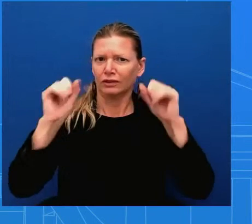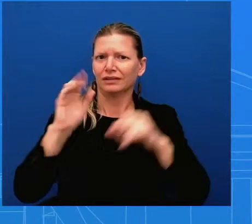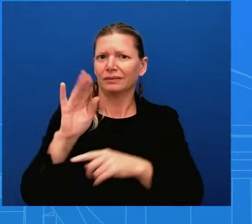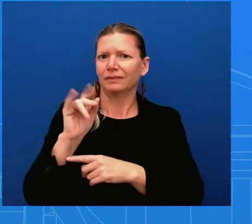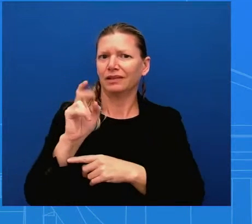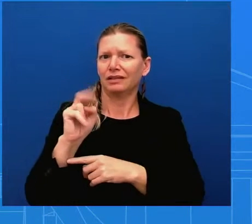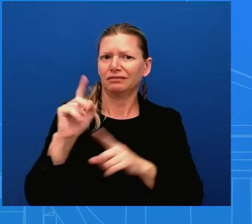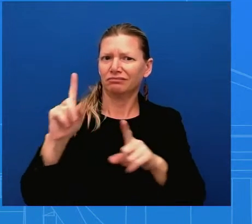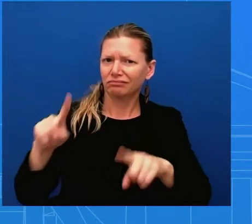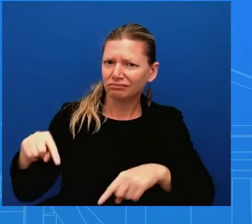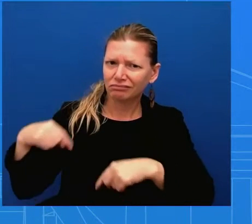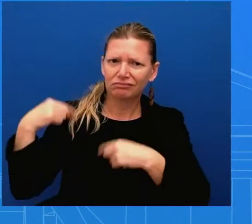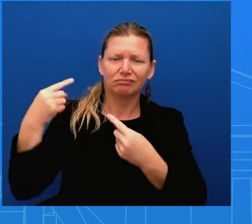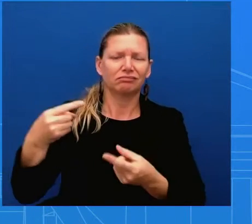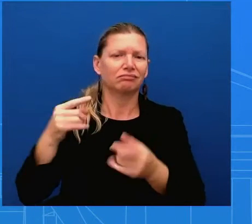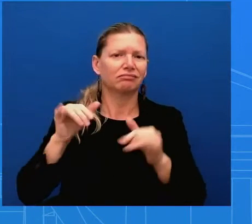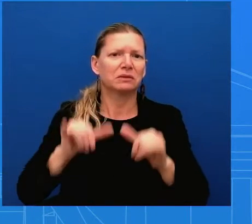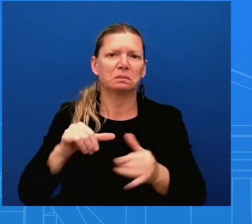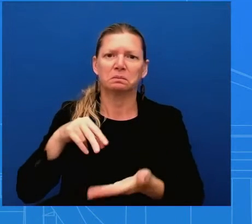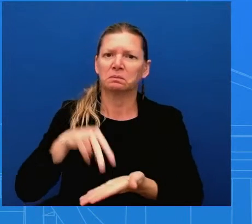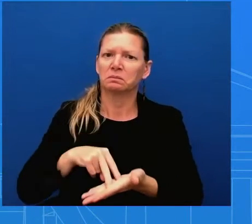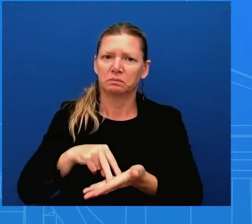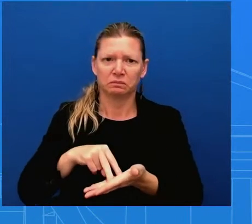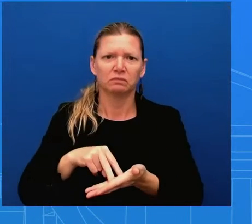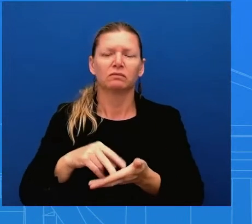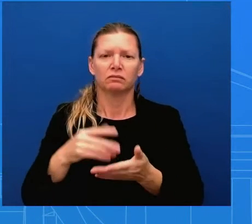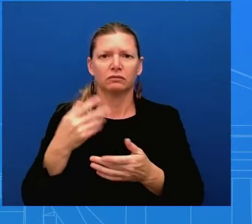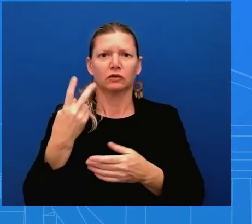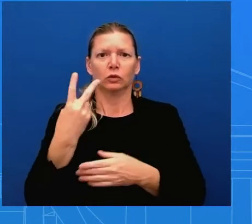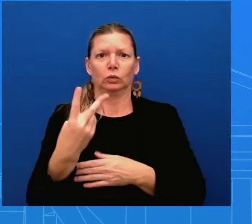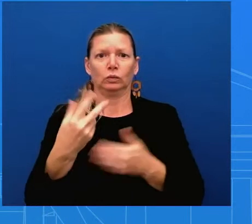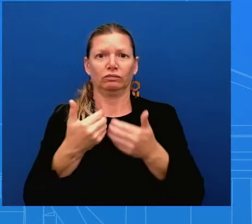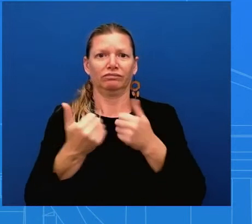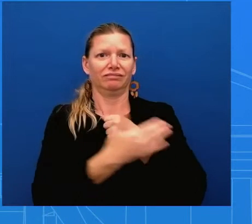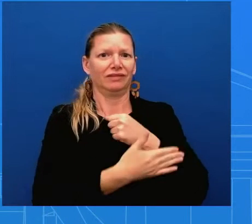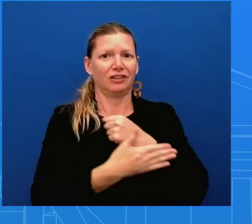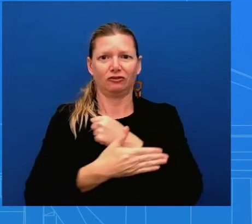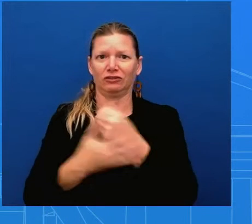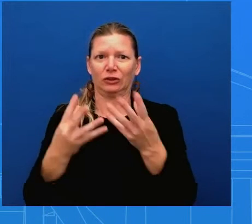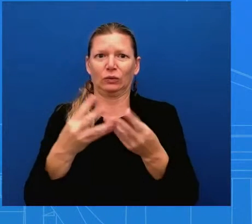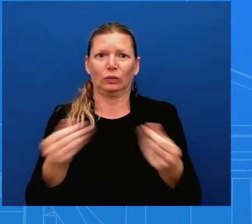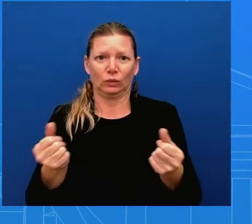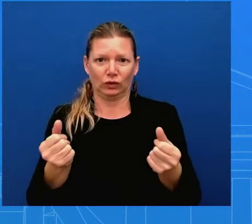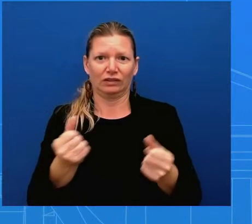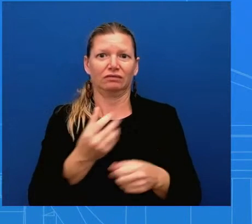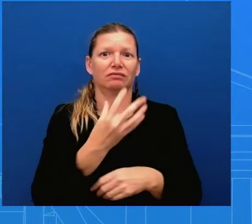is the only way to ensure a strong, secure, Jewish, democratic state of Israel,